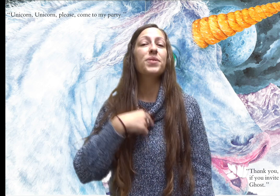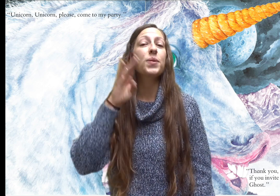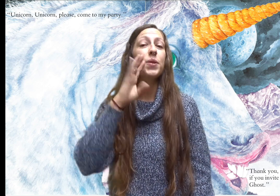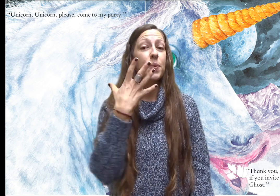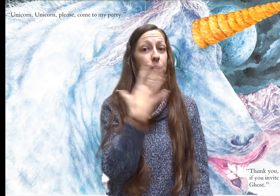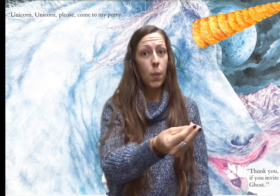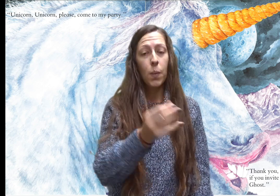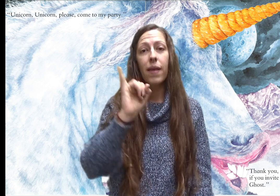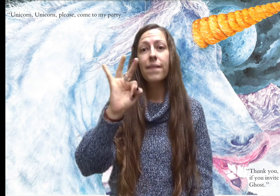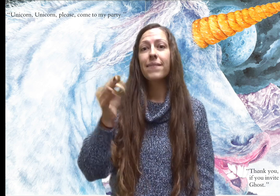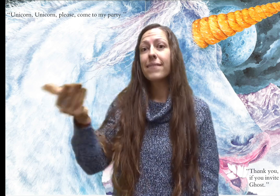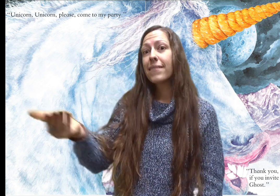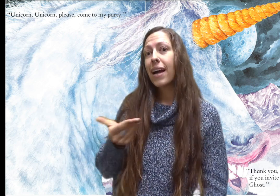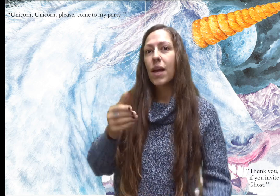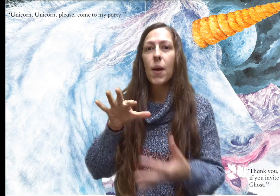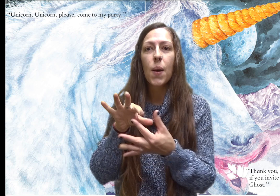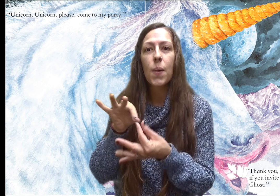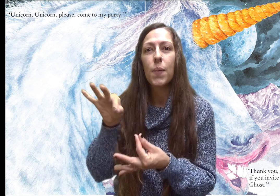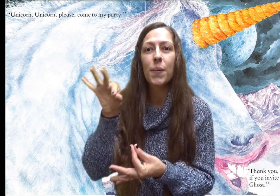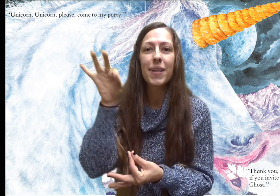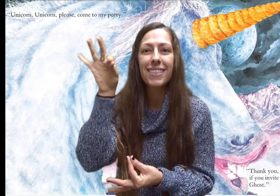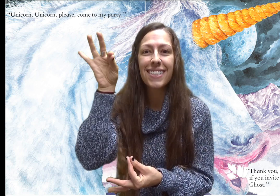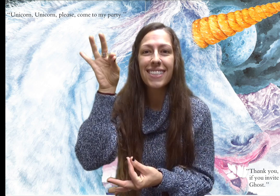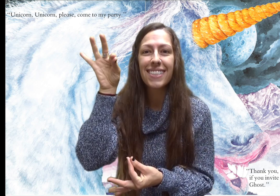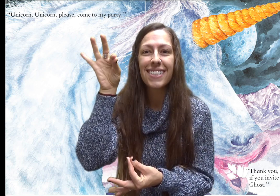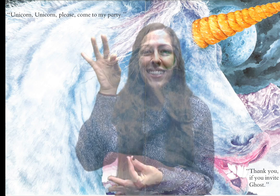Thank you, I will, if you invite Ghost.